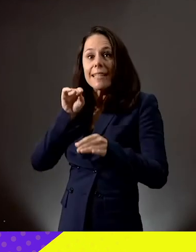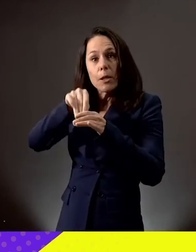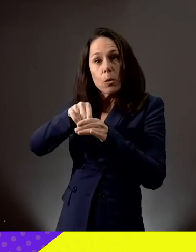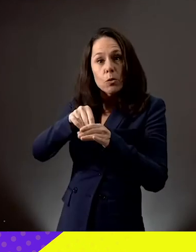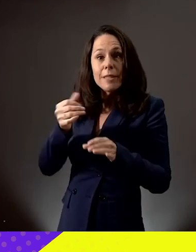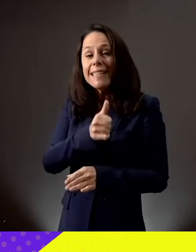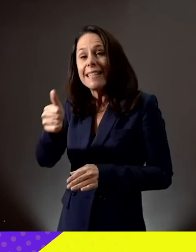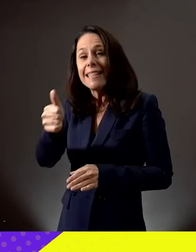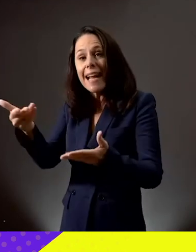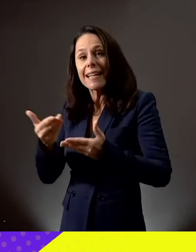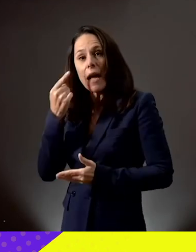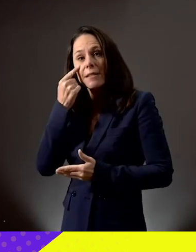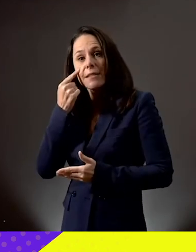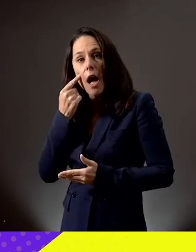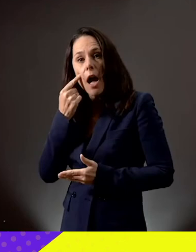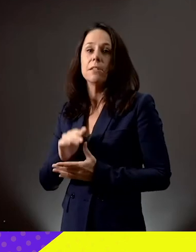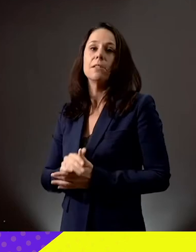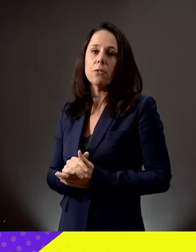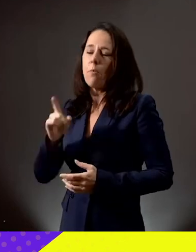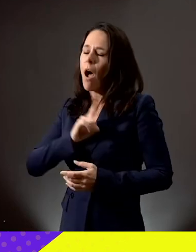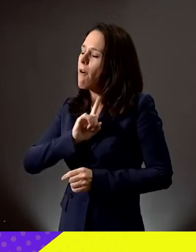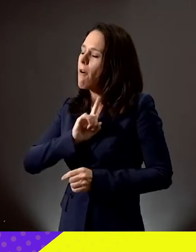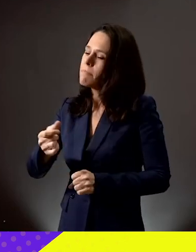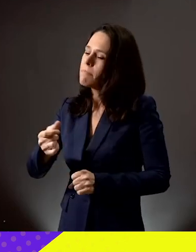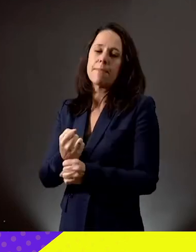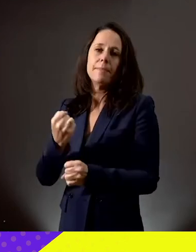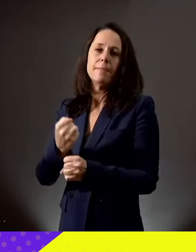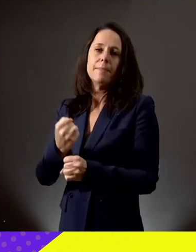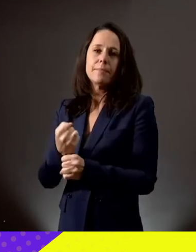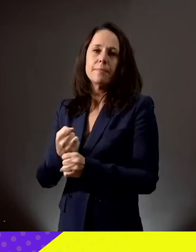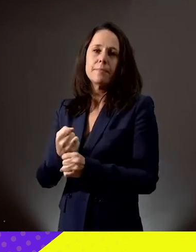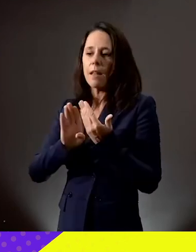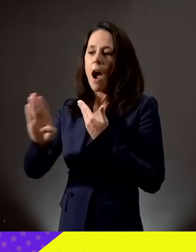to get a job. We want to shorten the distance to the labour market.